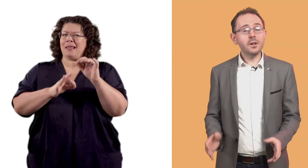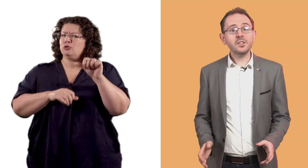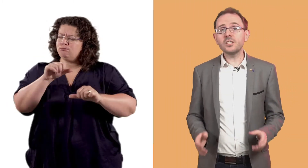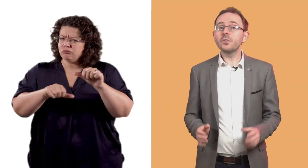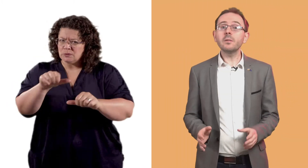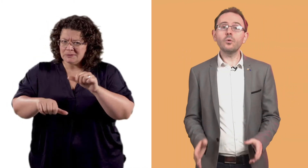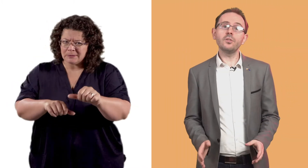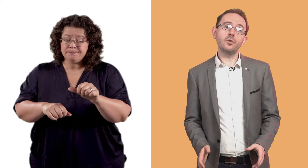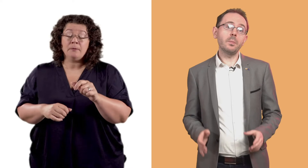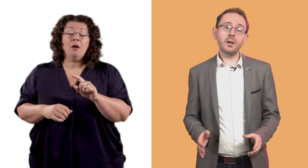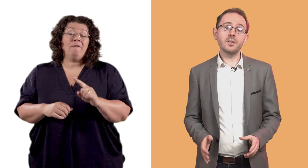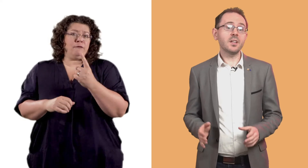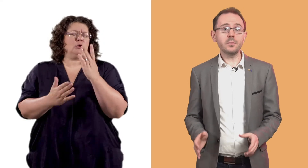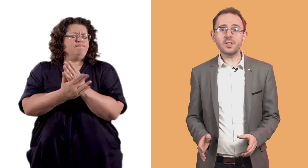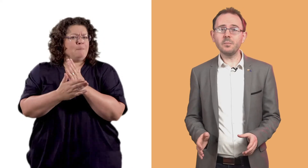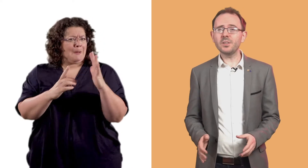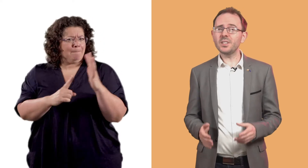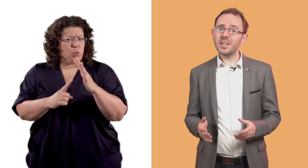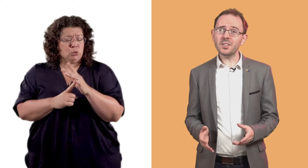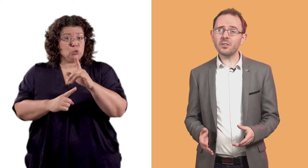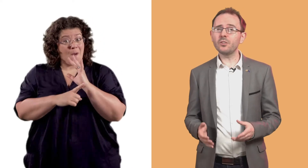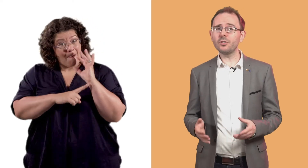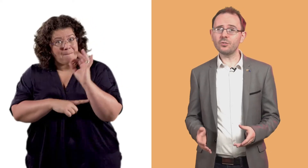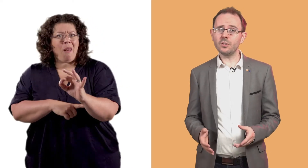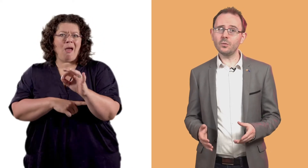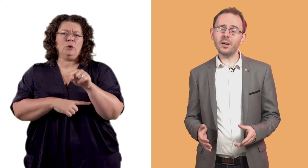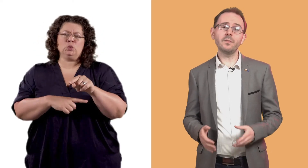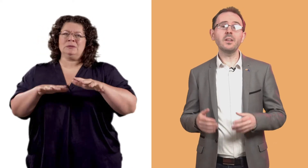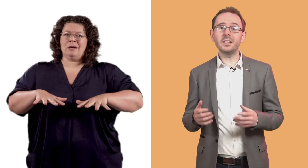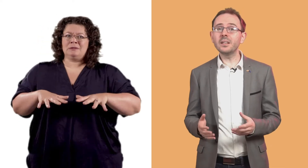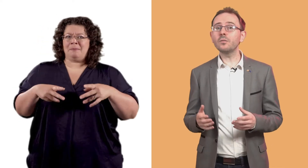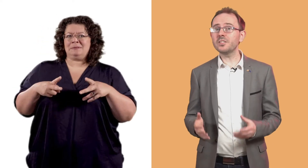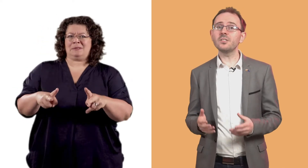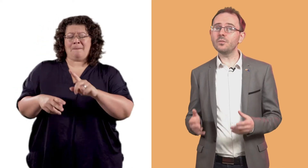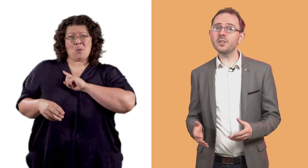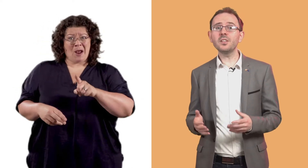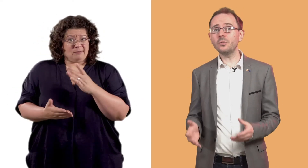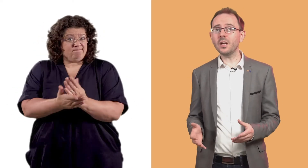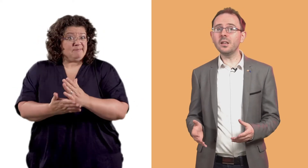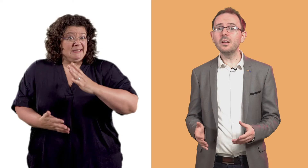First, it's really important that you apply to the Settlement Scheme, because it's necessary to ensure that you have legal residency rights in the UK